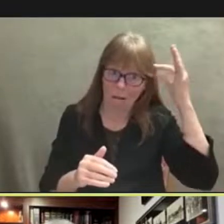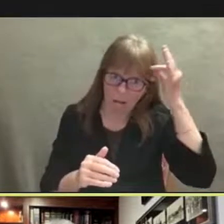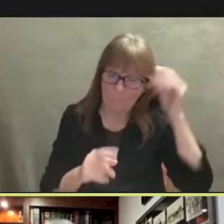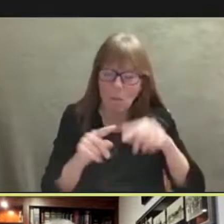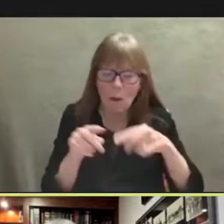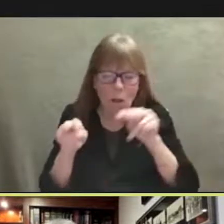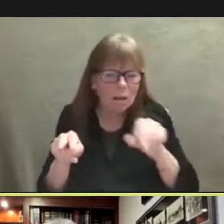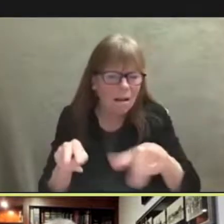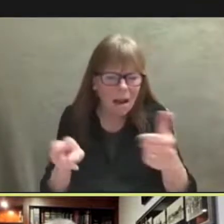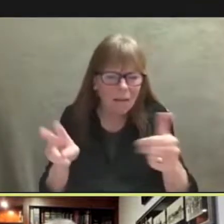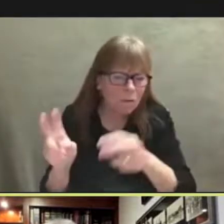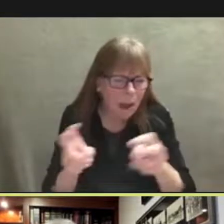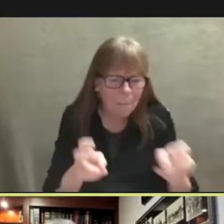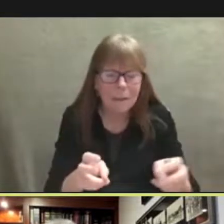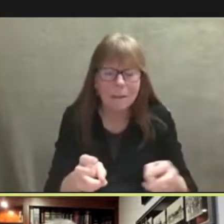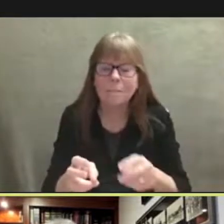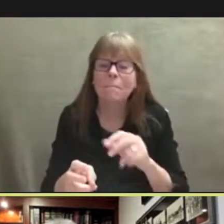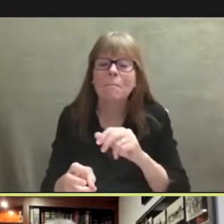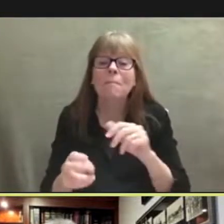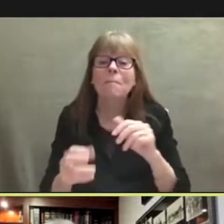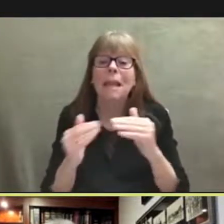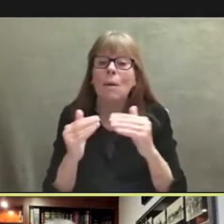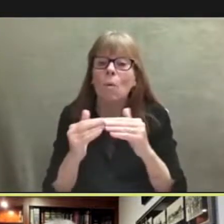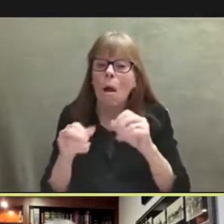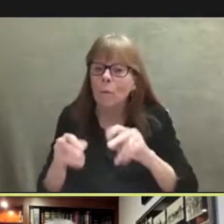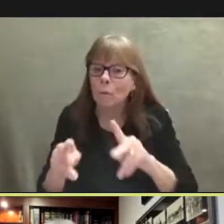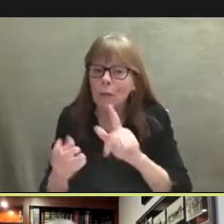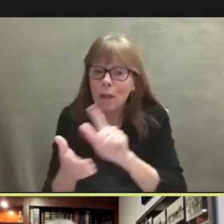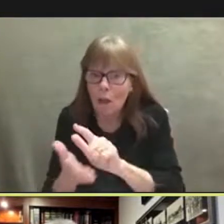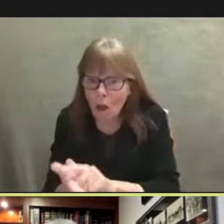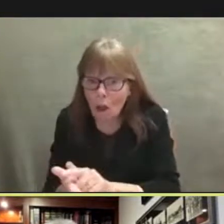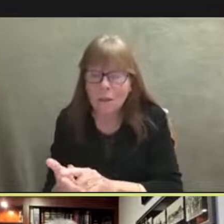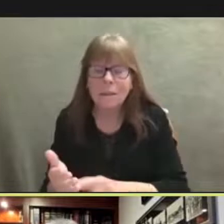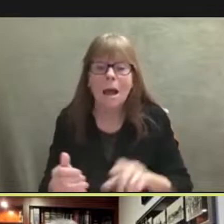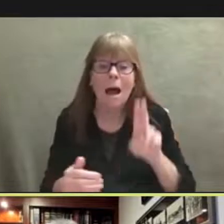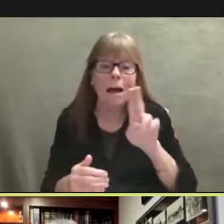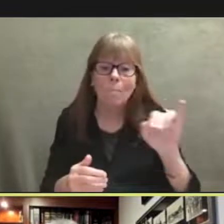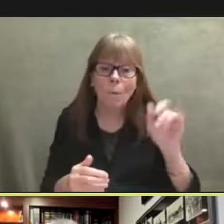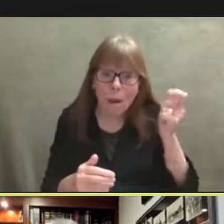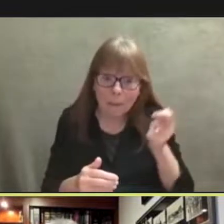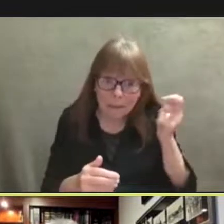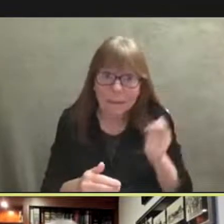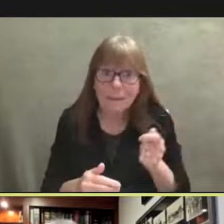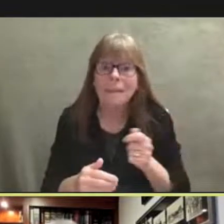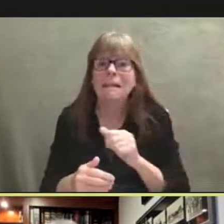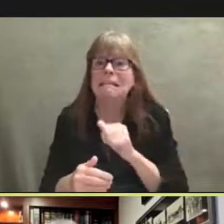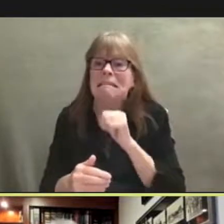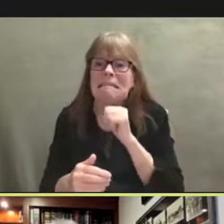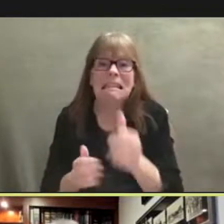laws, employment, disincentives to work under Social Security laws, prevention of disabilities,